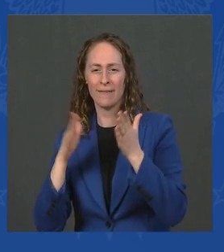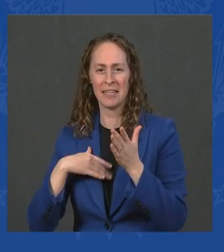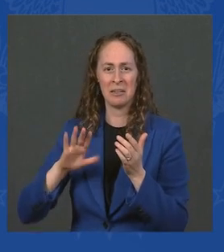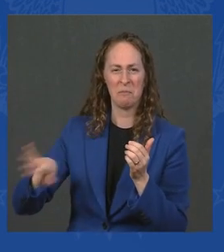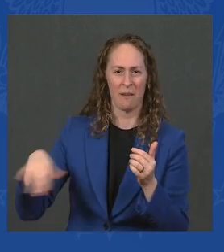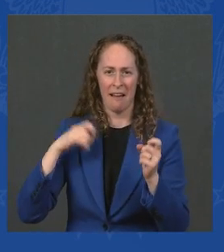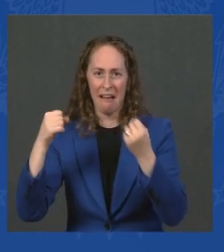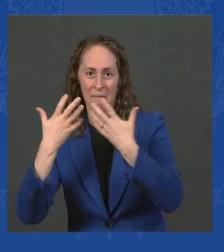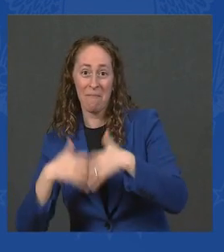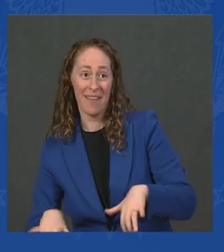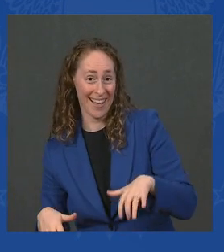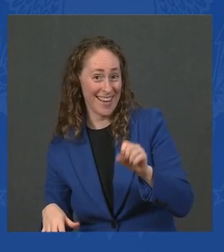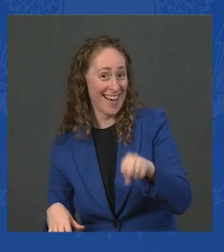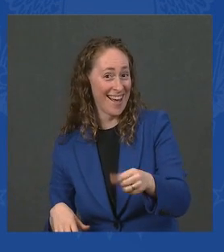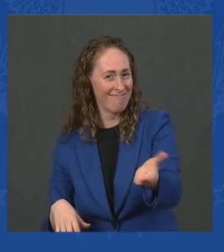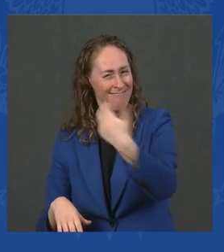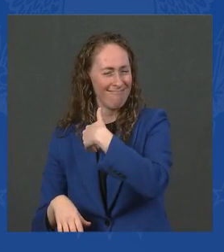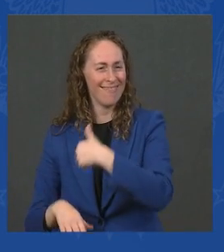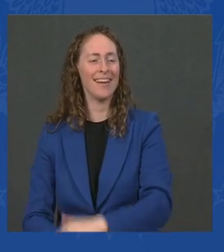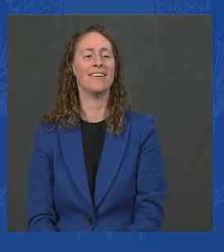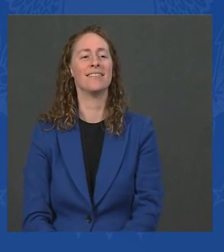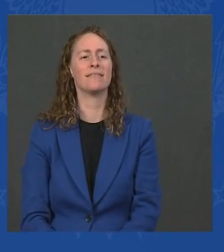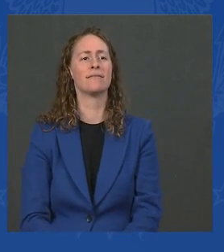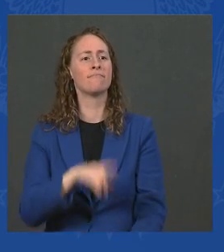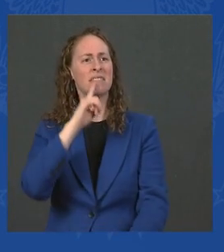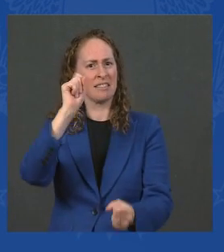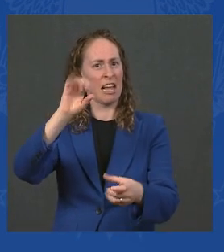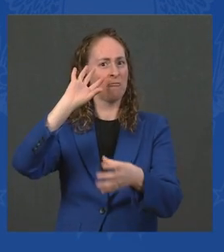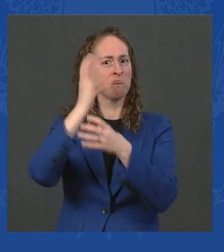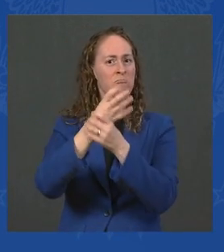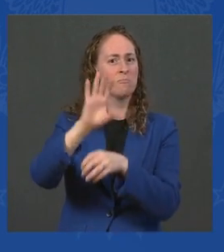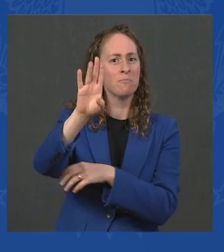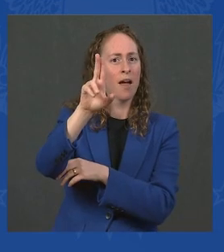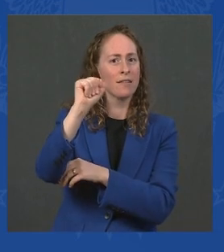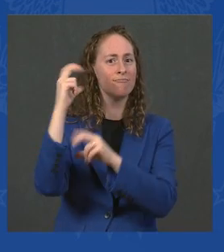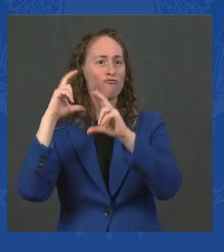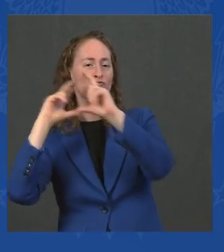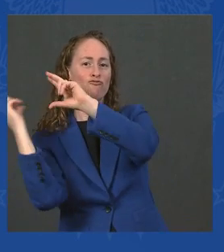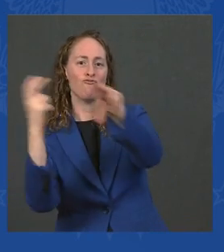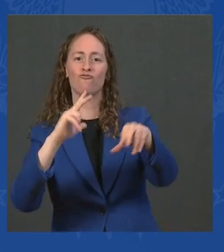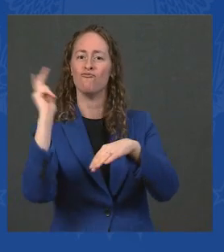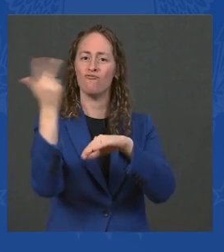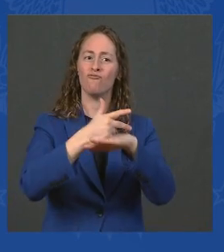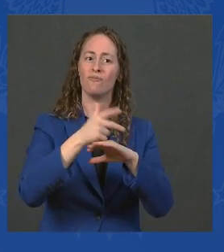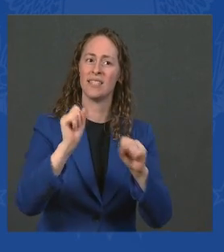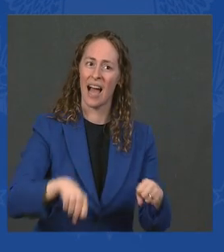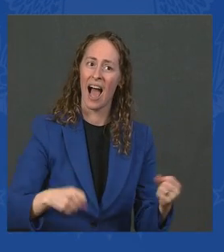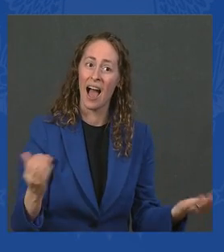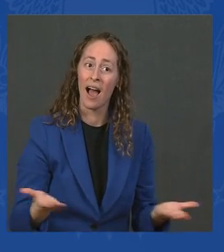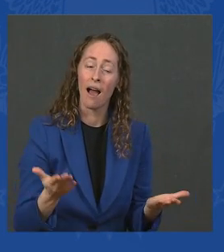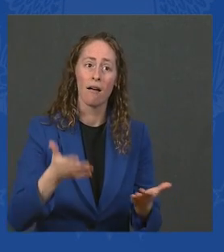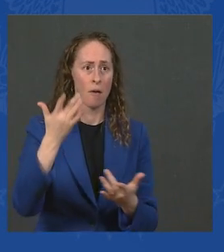but I assume the buses can get you to the White House. And if we can't get you all in one room, we'll be out in the Rose Garden or out in the back there